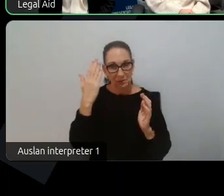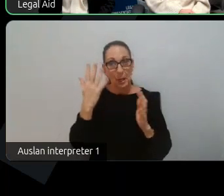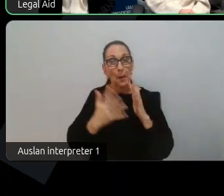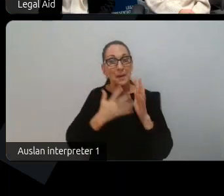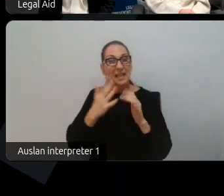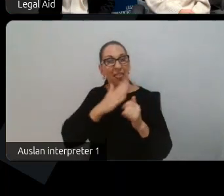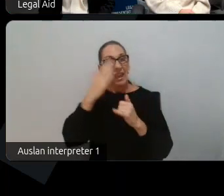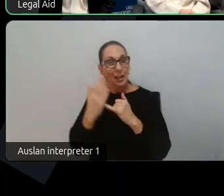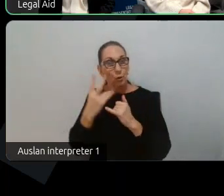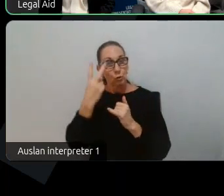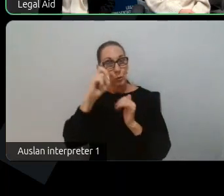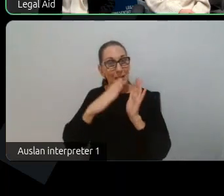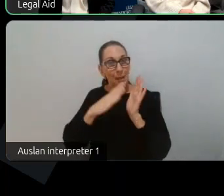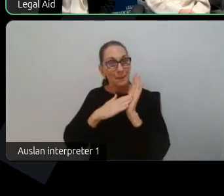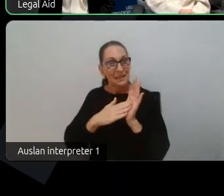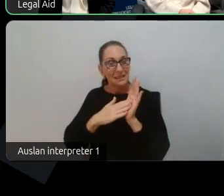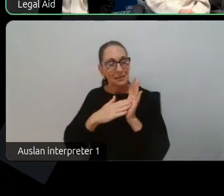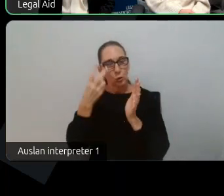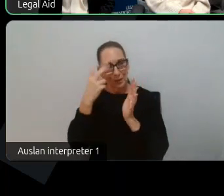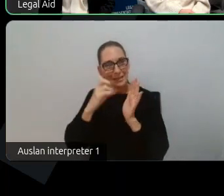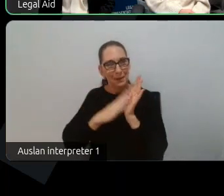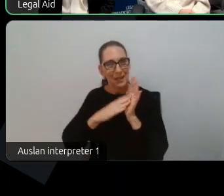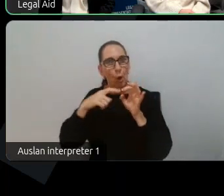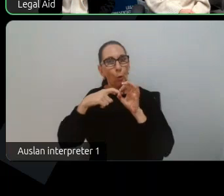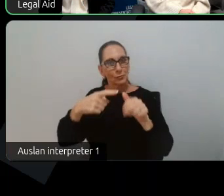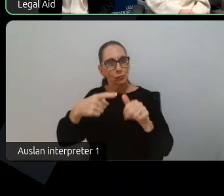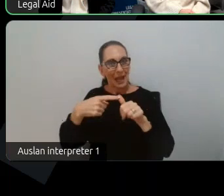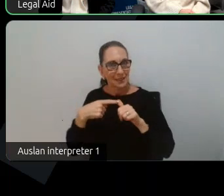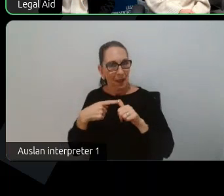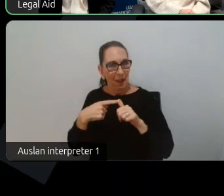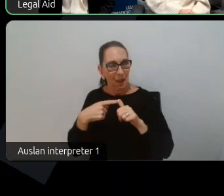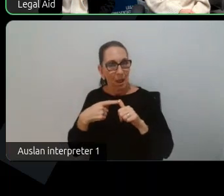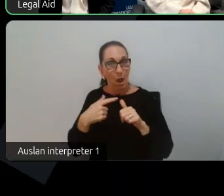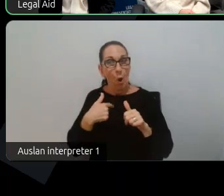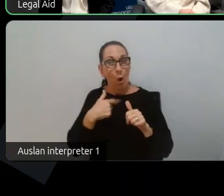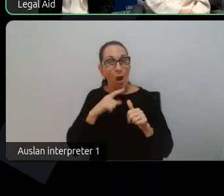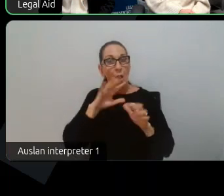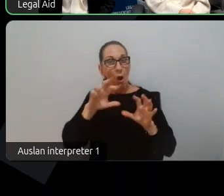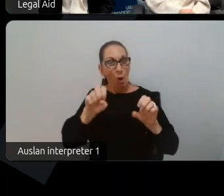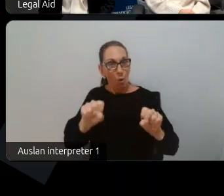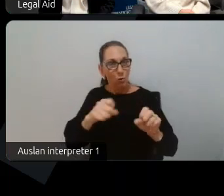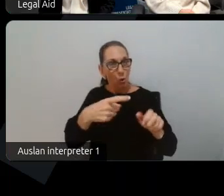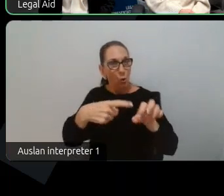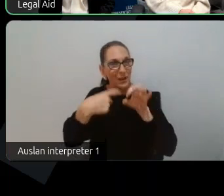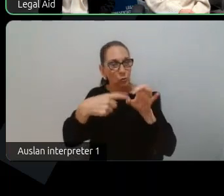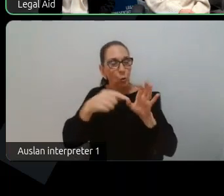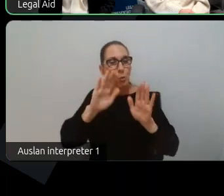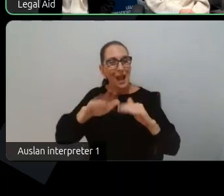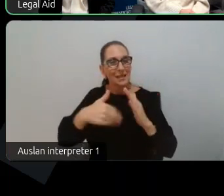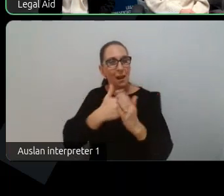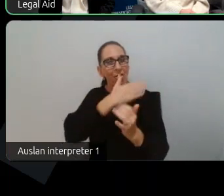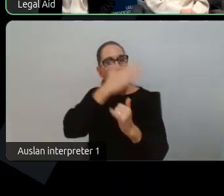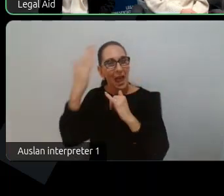end. We do ask that you hold off on any questions until the end of the webinar um and pop all those